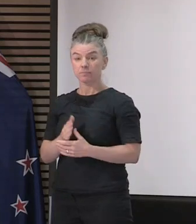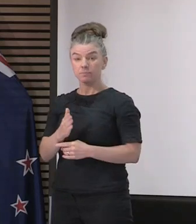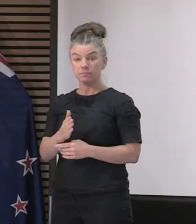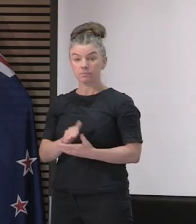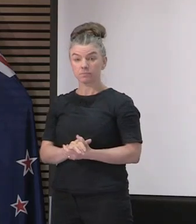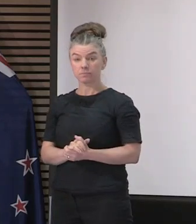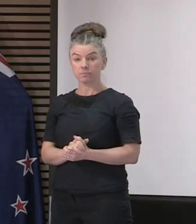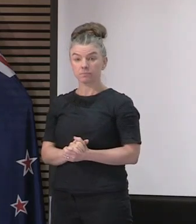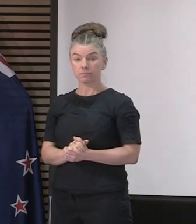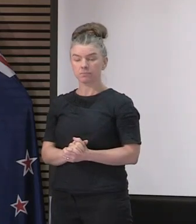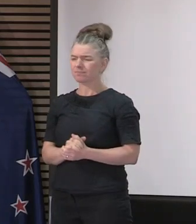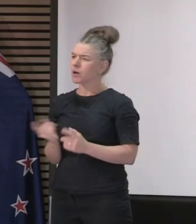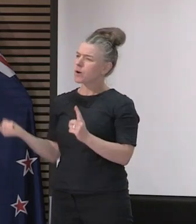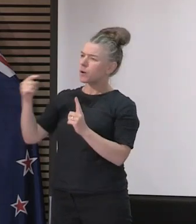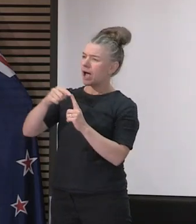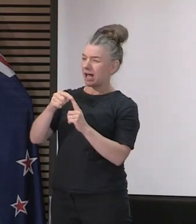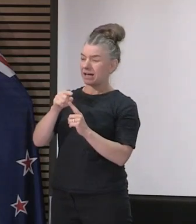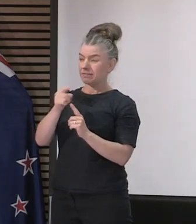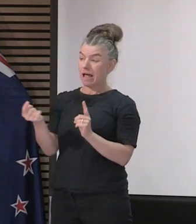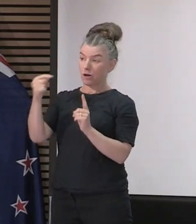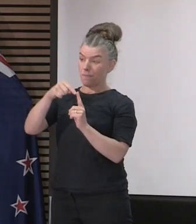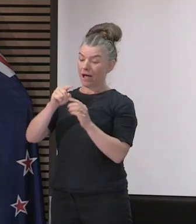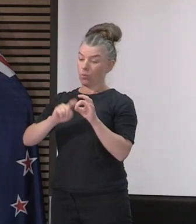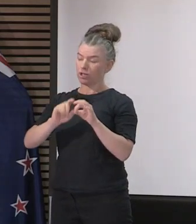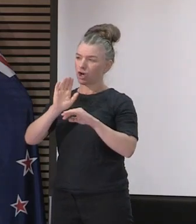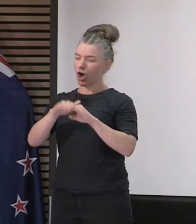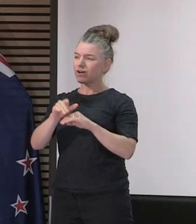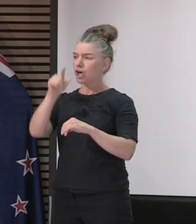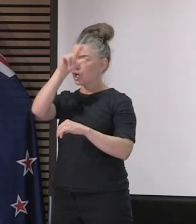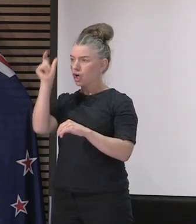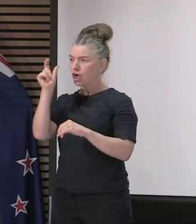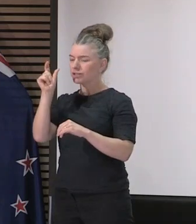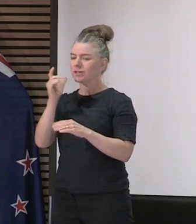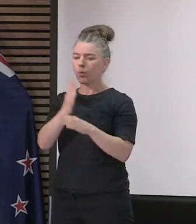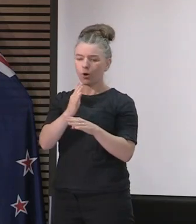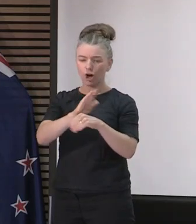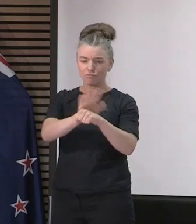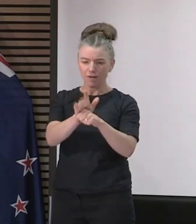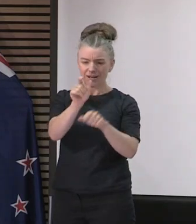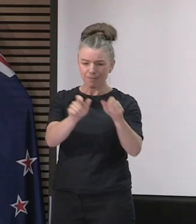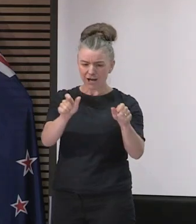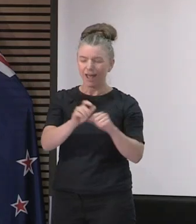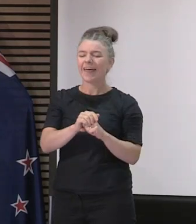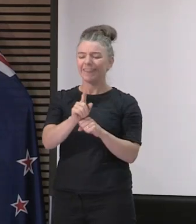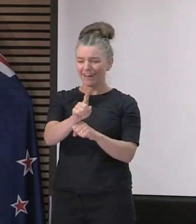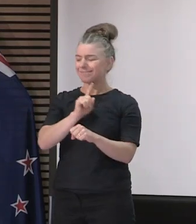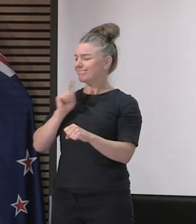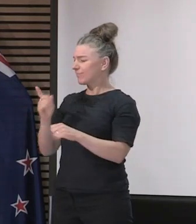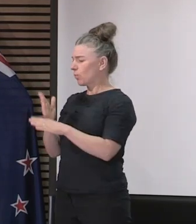a much lower risk and that stands would not continue. >>